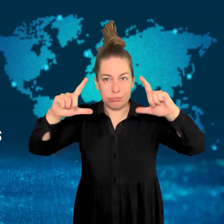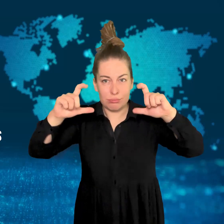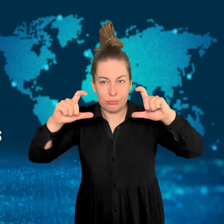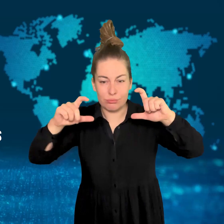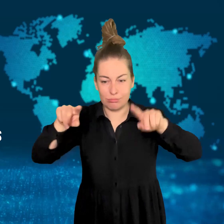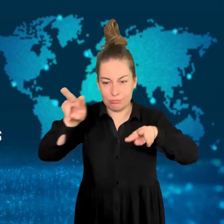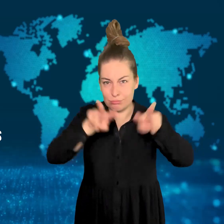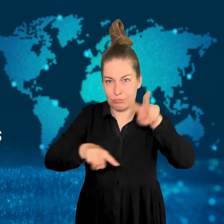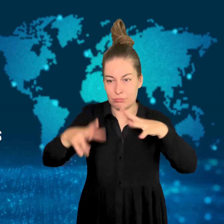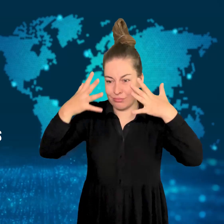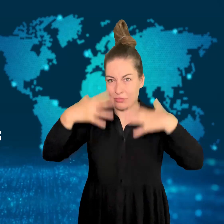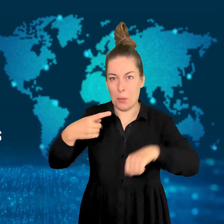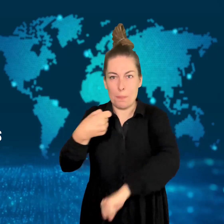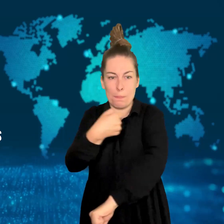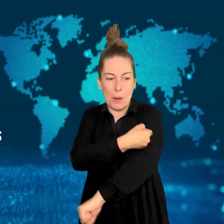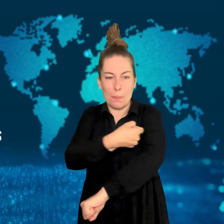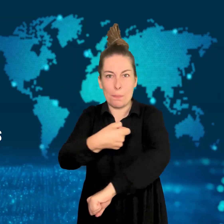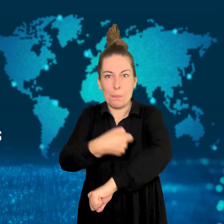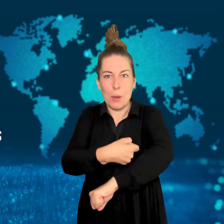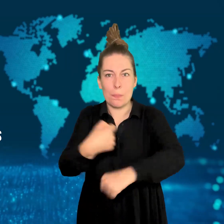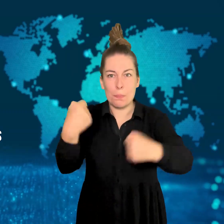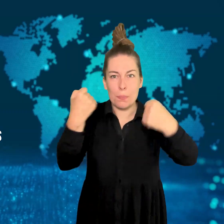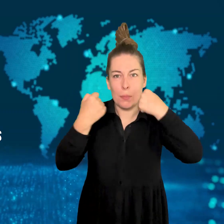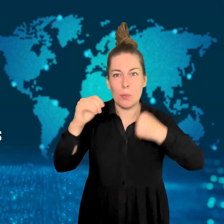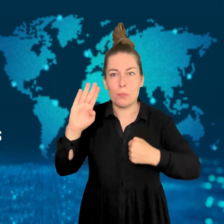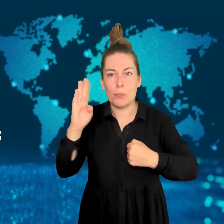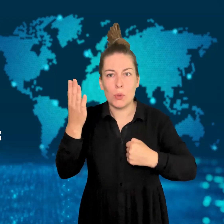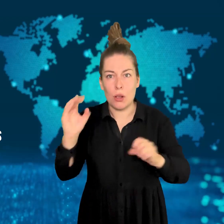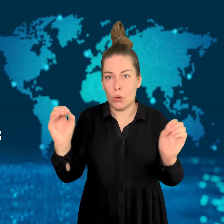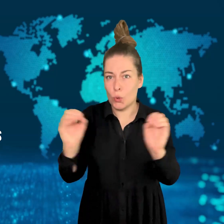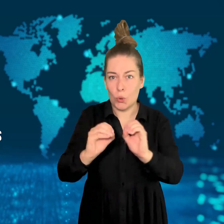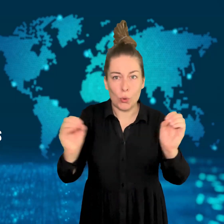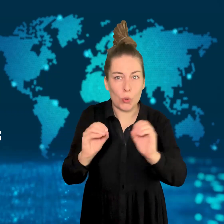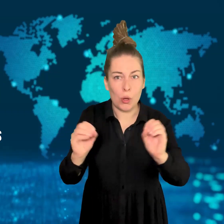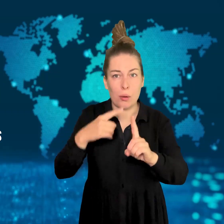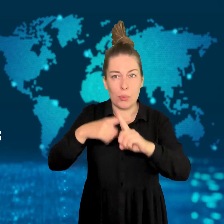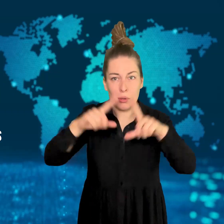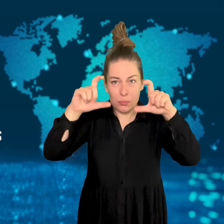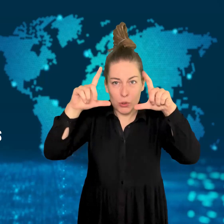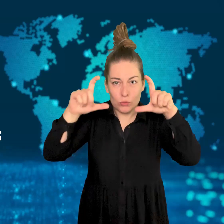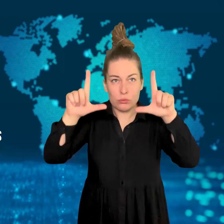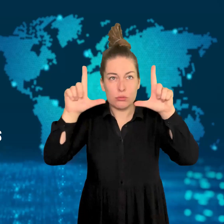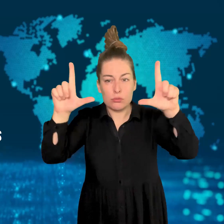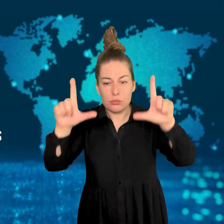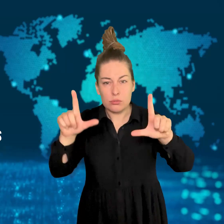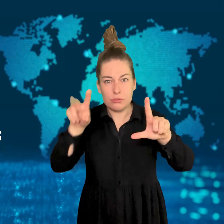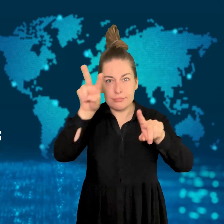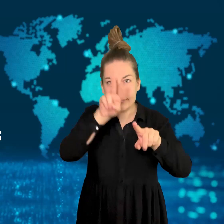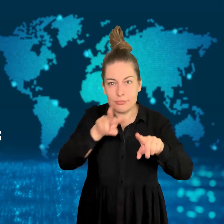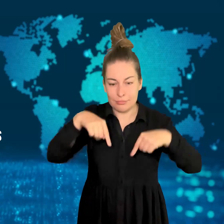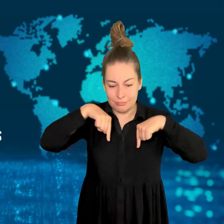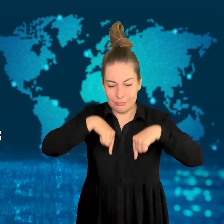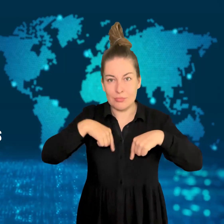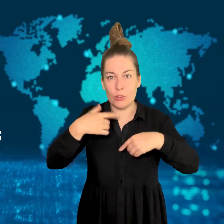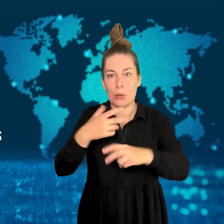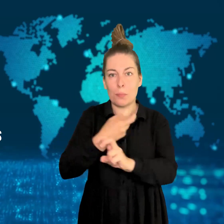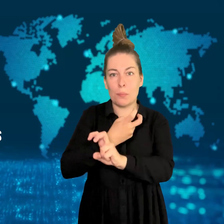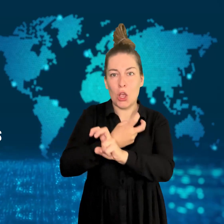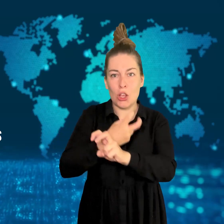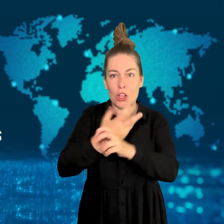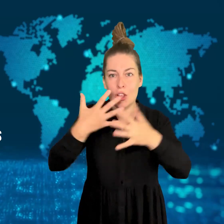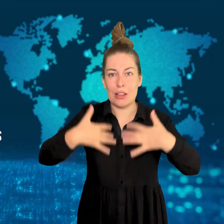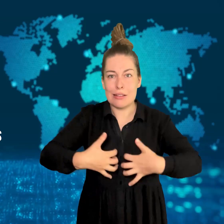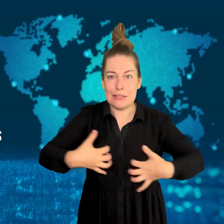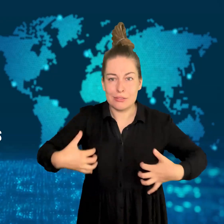X-rays showed no traces of fractures.